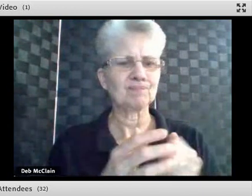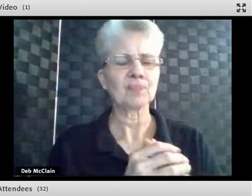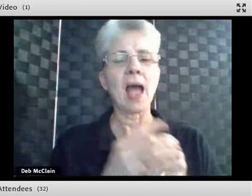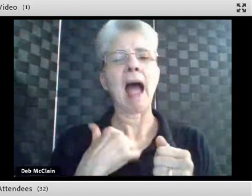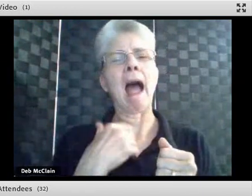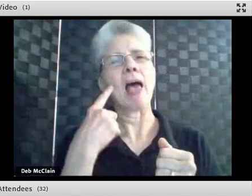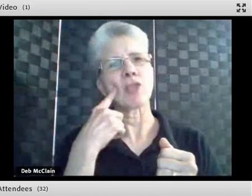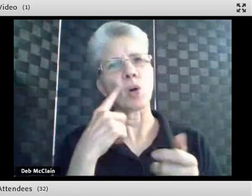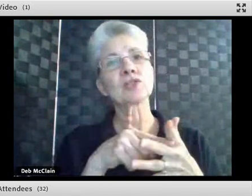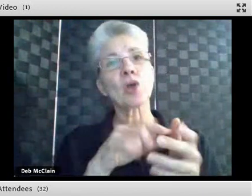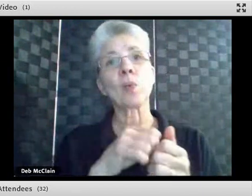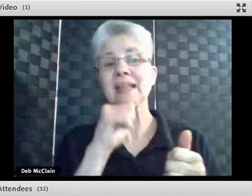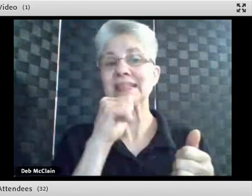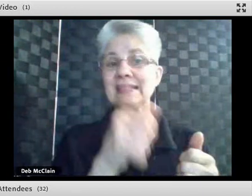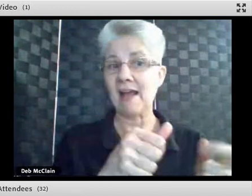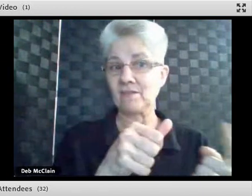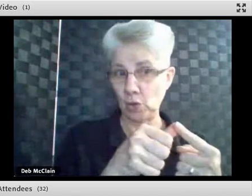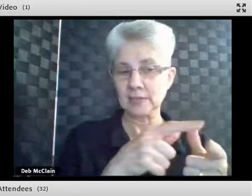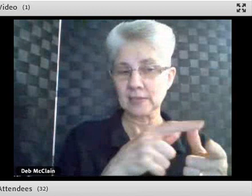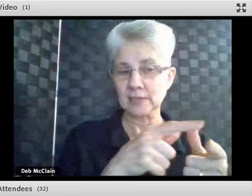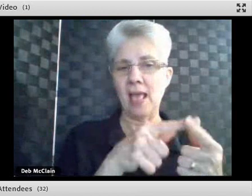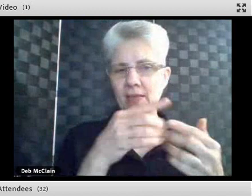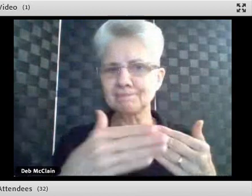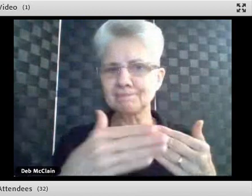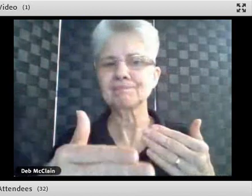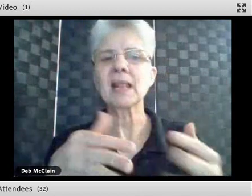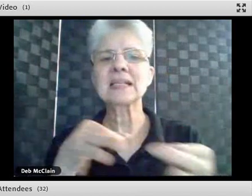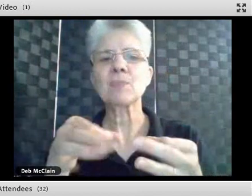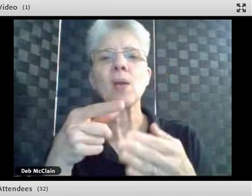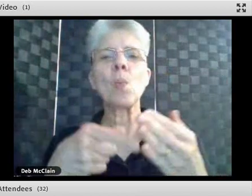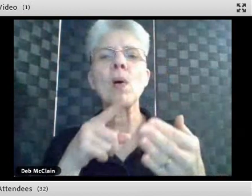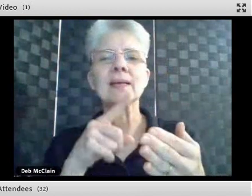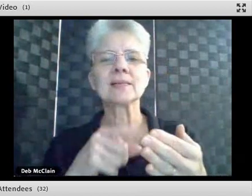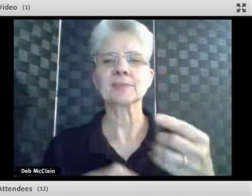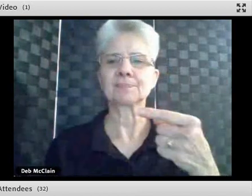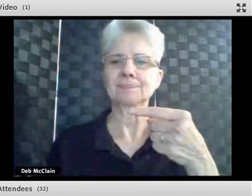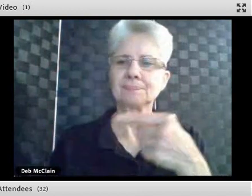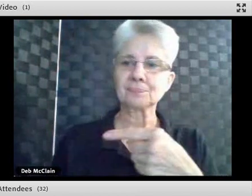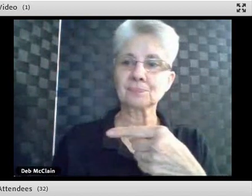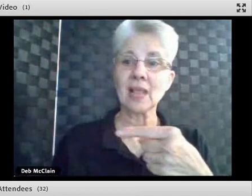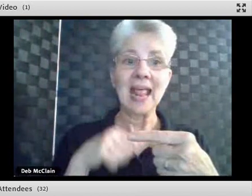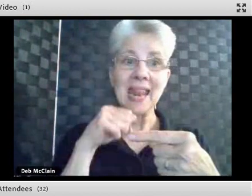I figured we'll start with what it isn't, and then we'll move on to what it is. What is it not?